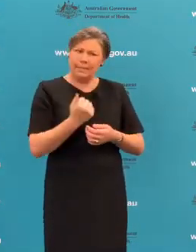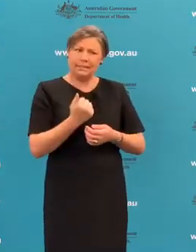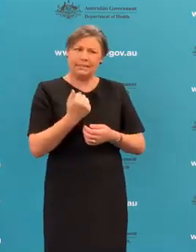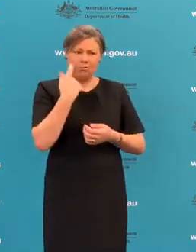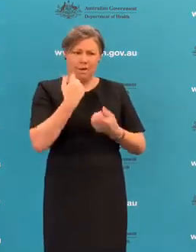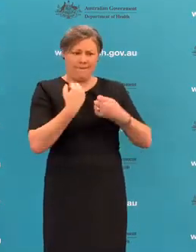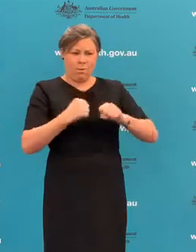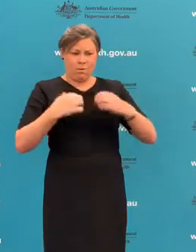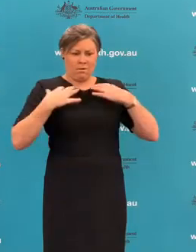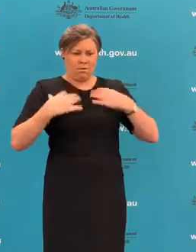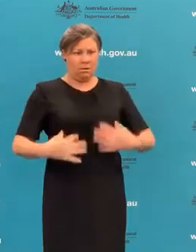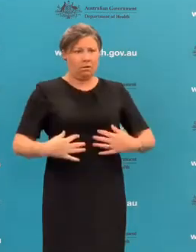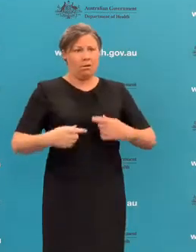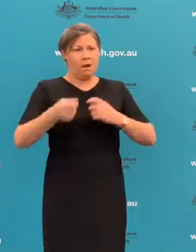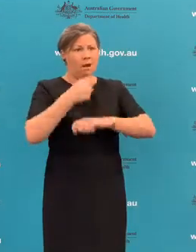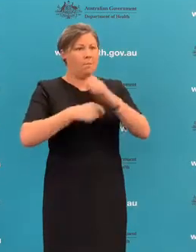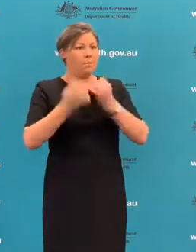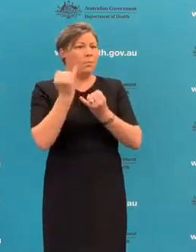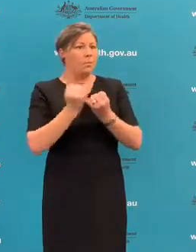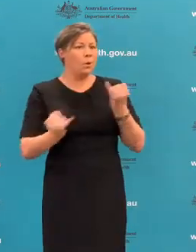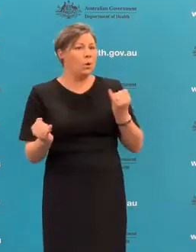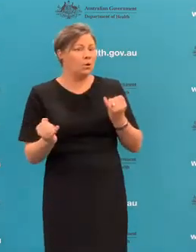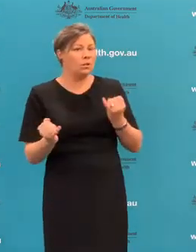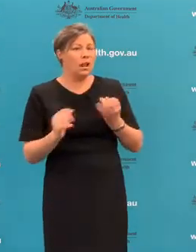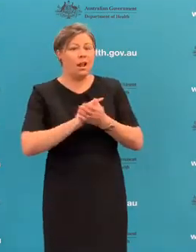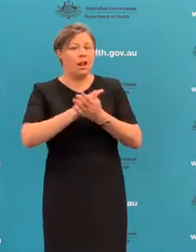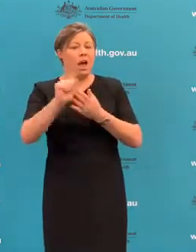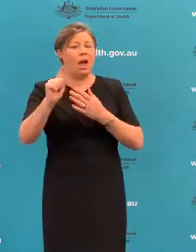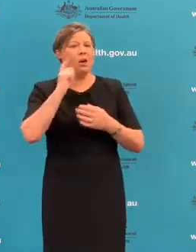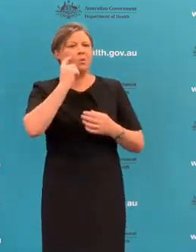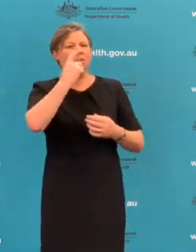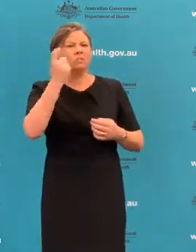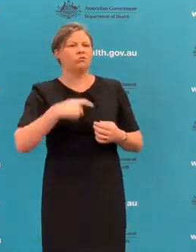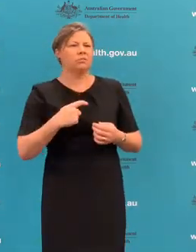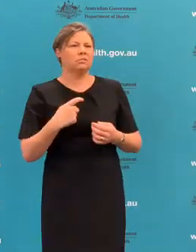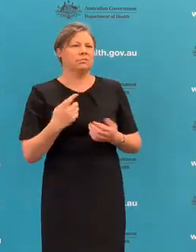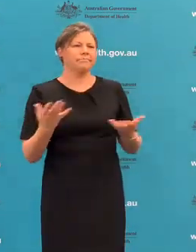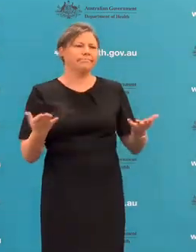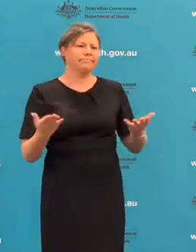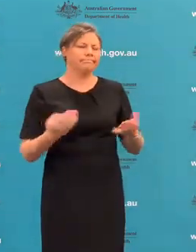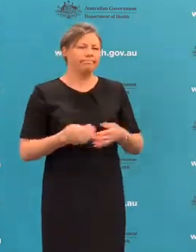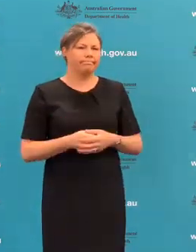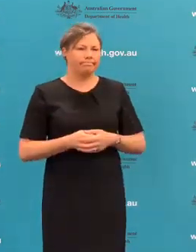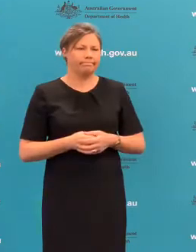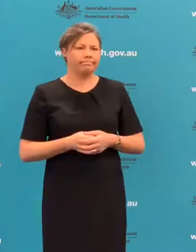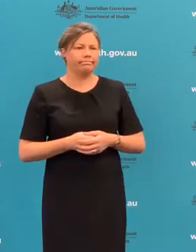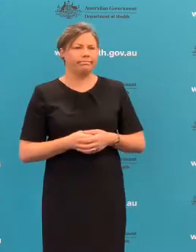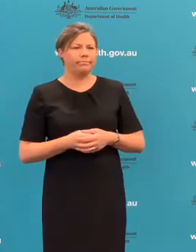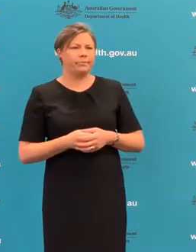conditions from getting worse and causing more serious problems down the track. And it also includes people with mental